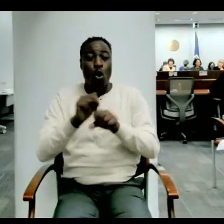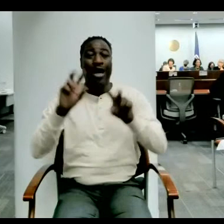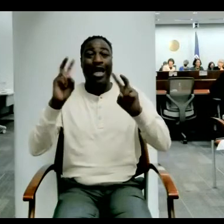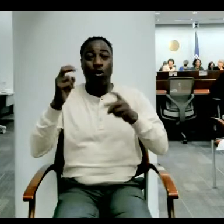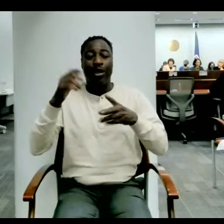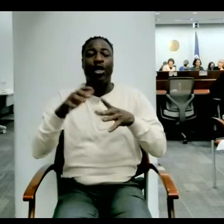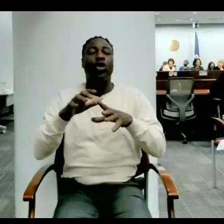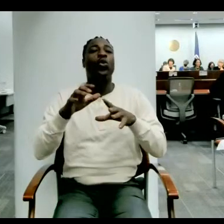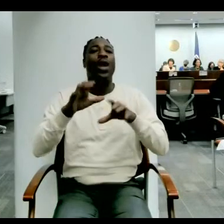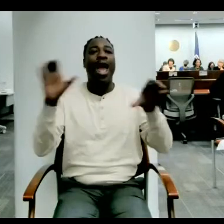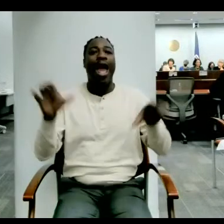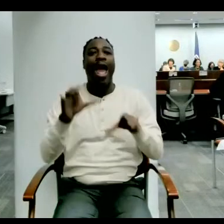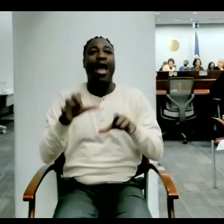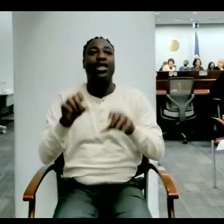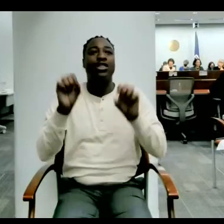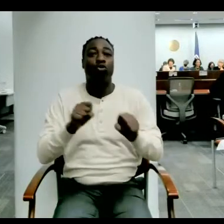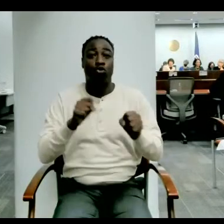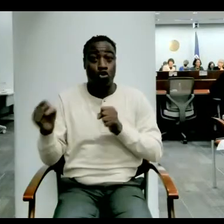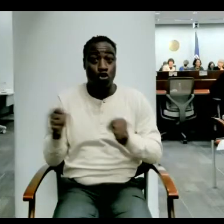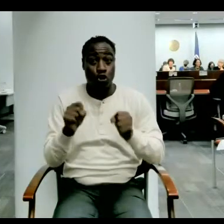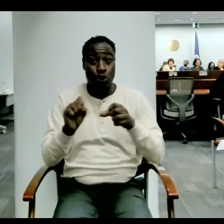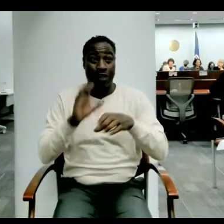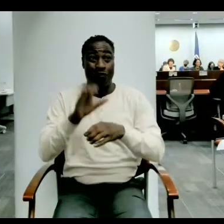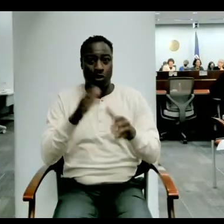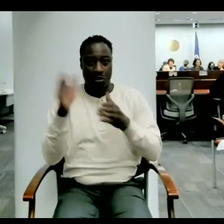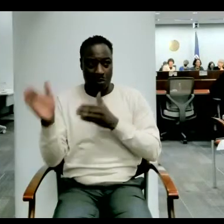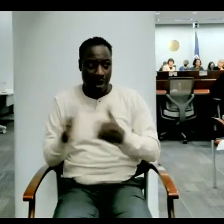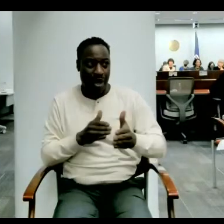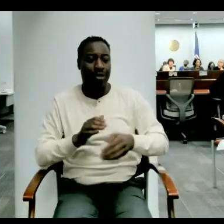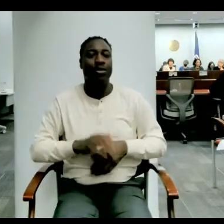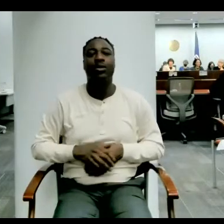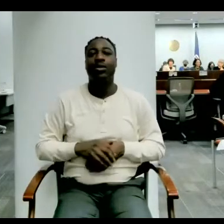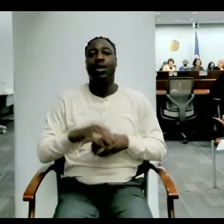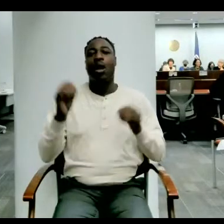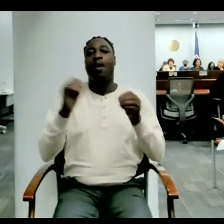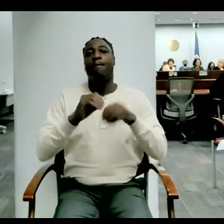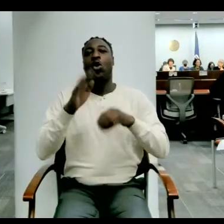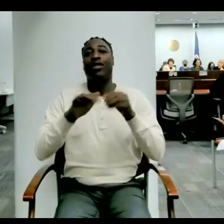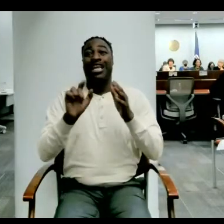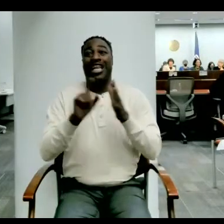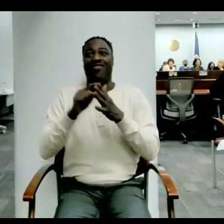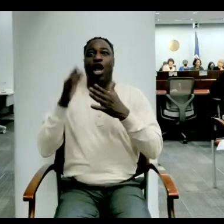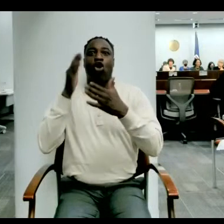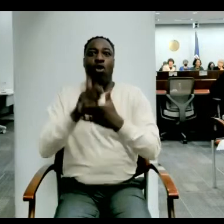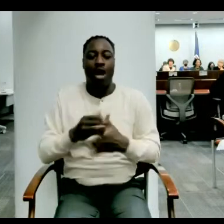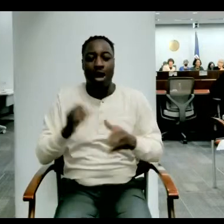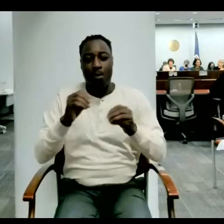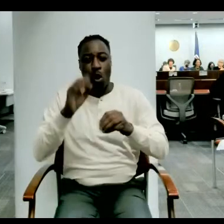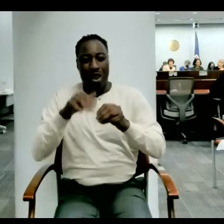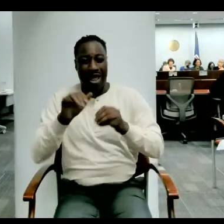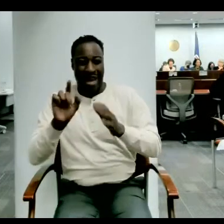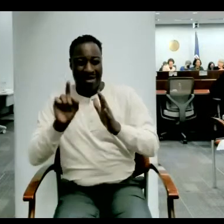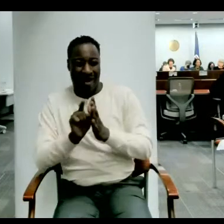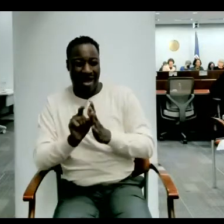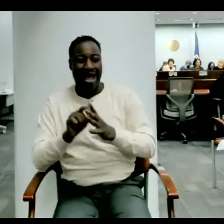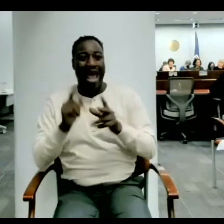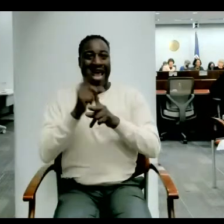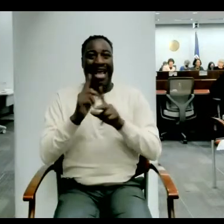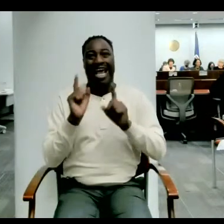actionable strategic enforcement plan where we are more than identifying harassment. More than identifying caregiver discrimination.